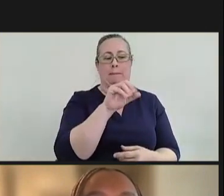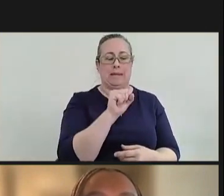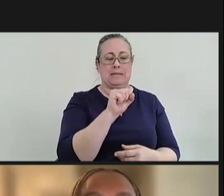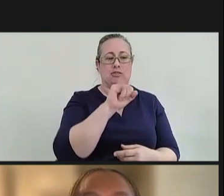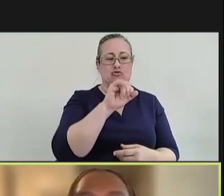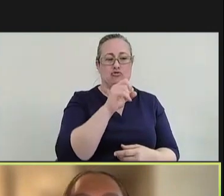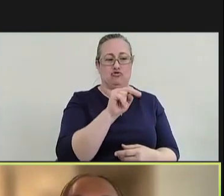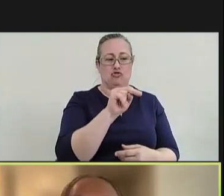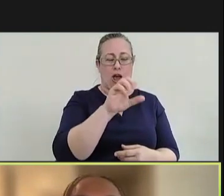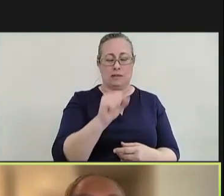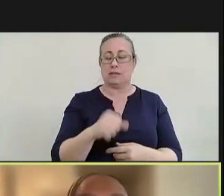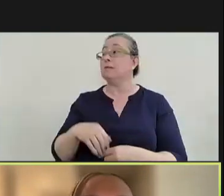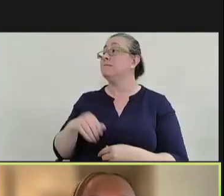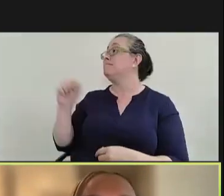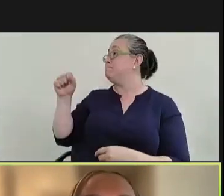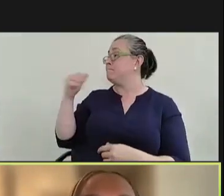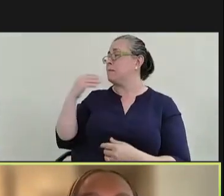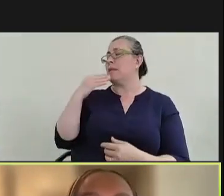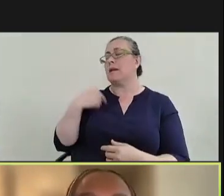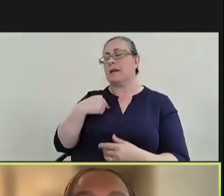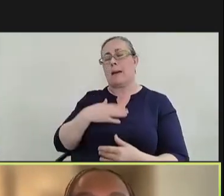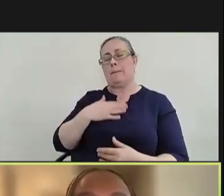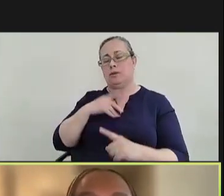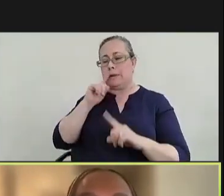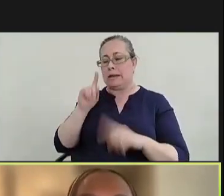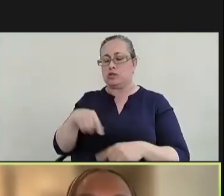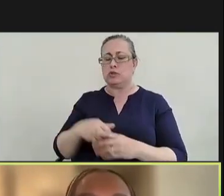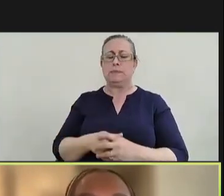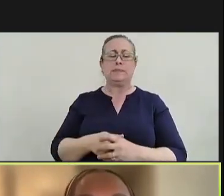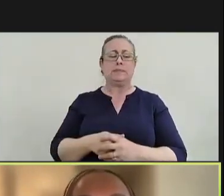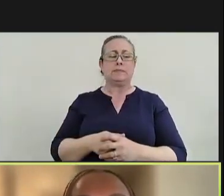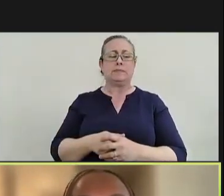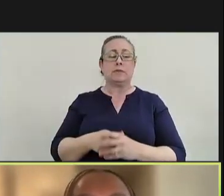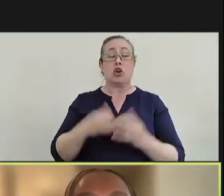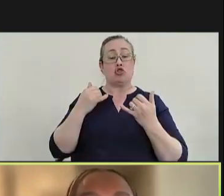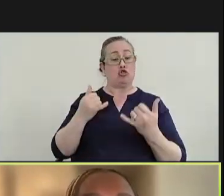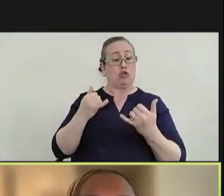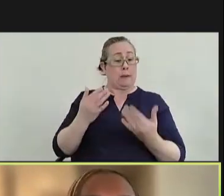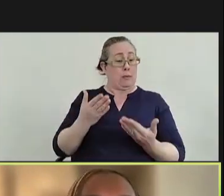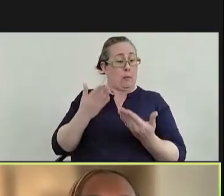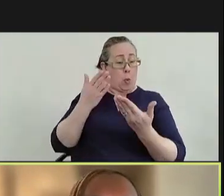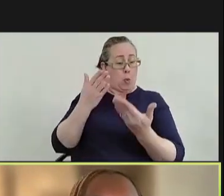Marquisha Johns: Yeah, thanks. Happy to answer that. So the current proposal is specifically for